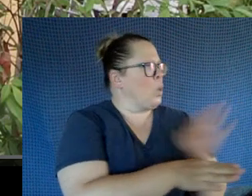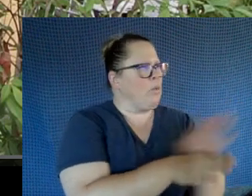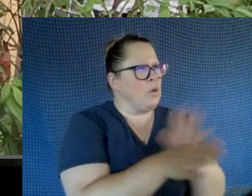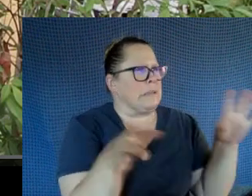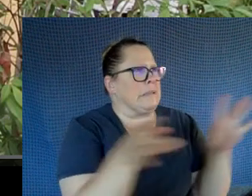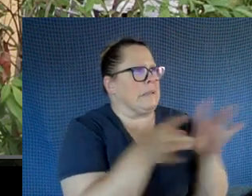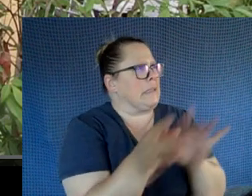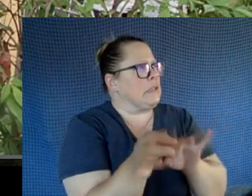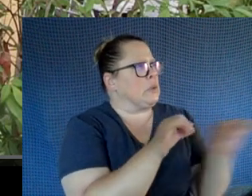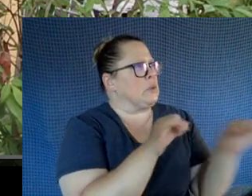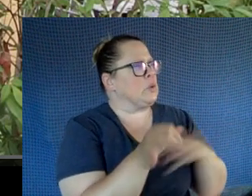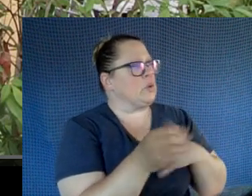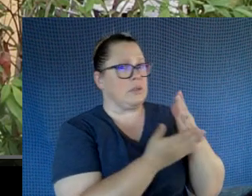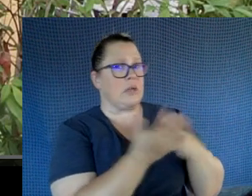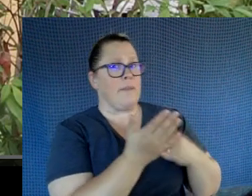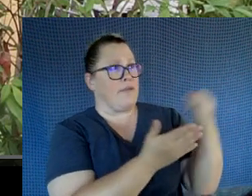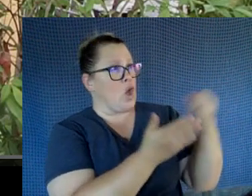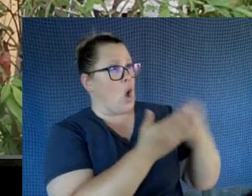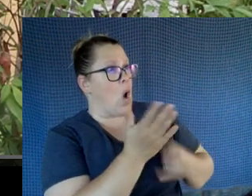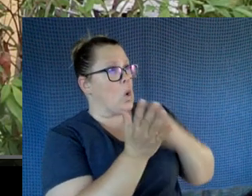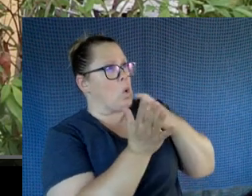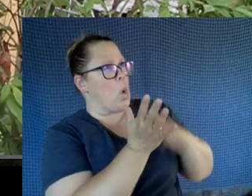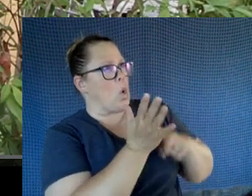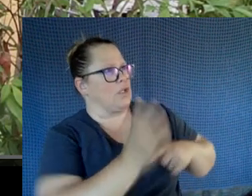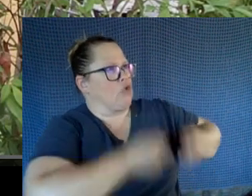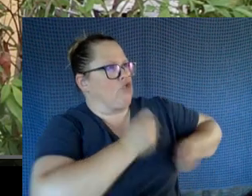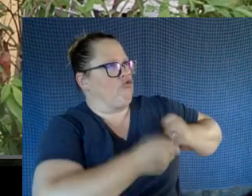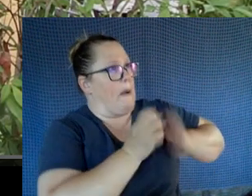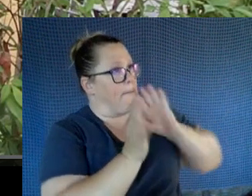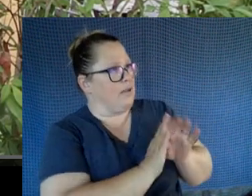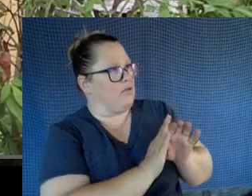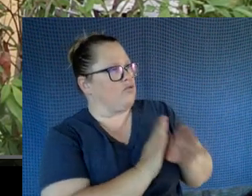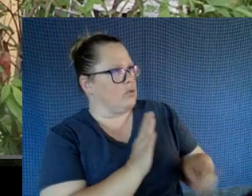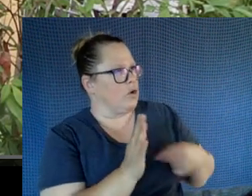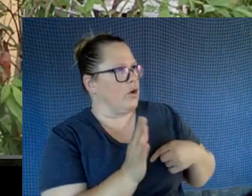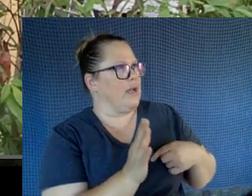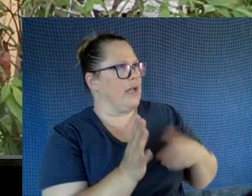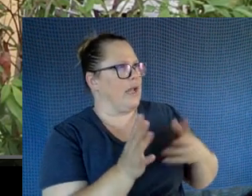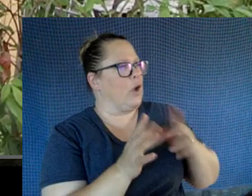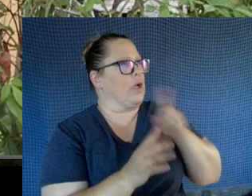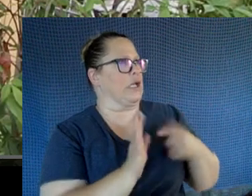is a drum picture here and it definitely reflects kind of a lot of the feelings